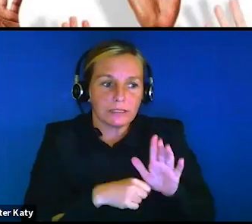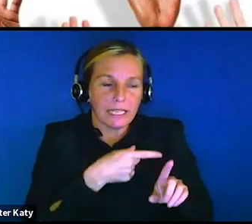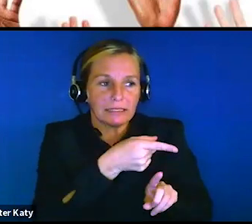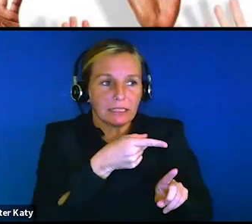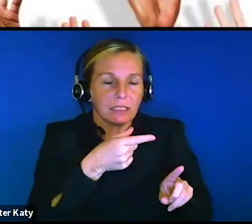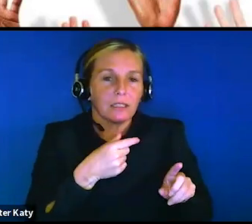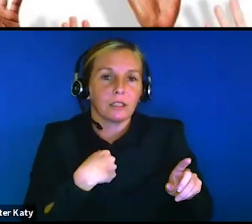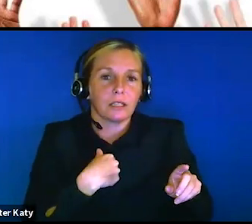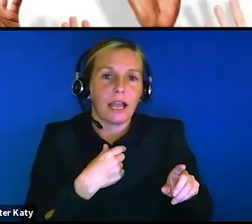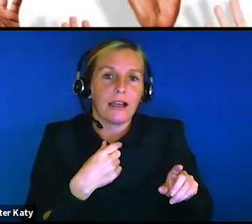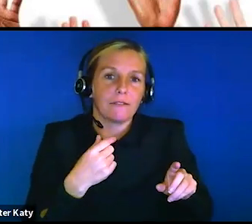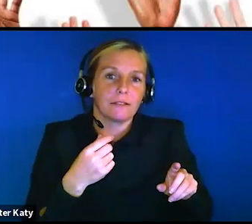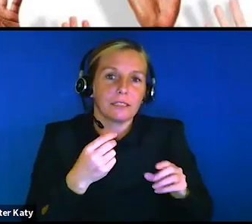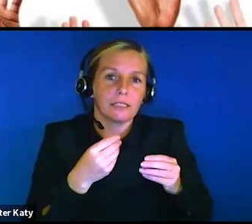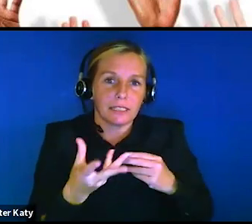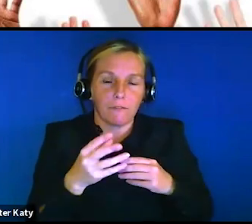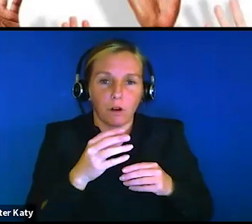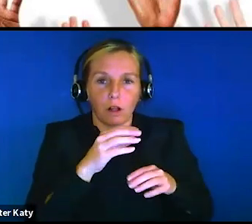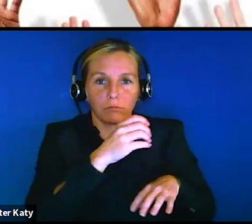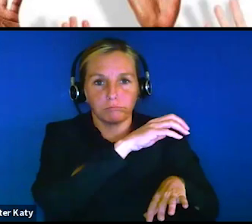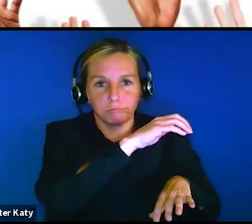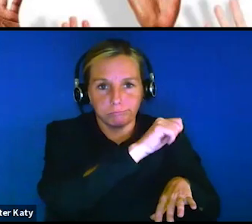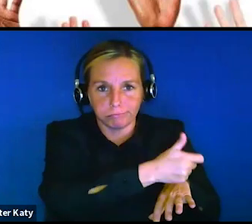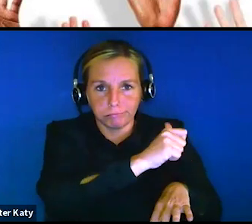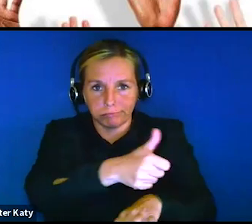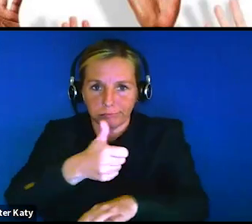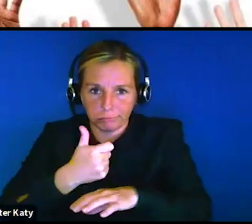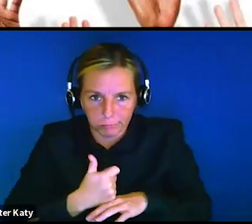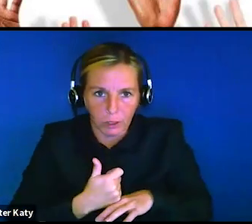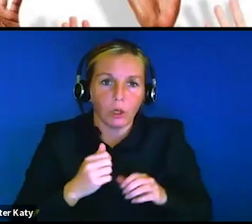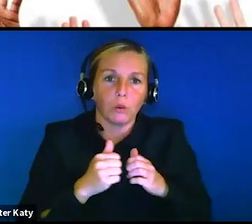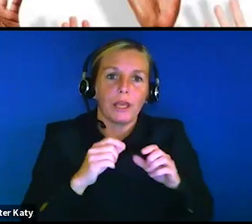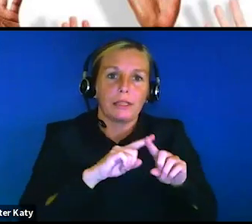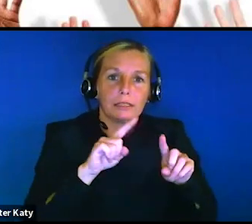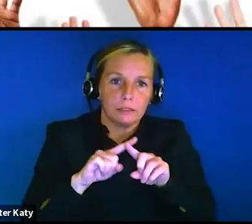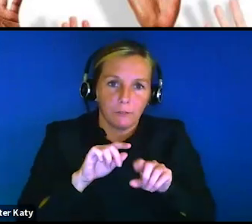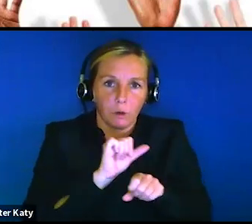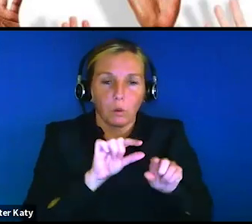across multiple workgroups and commissions? I can